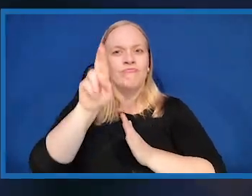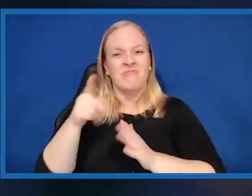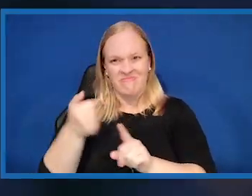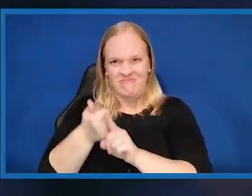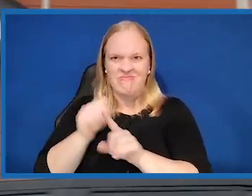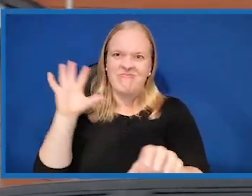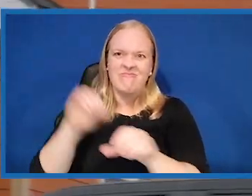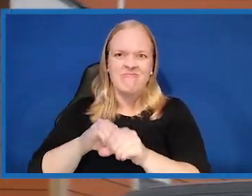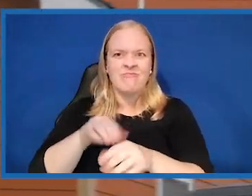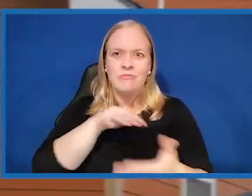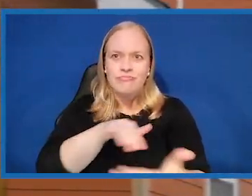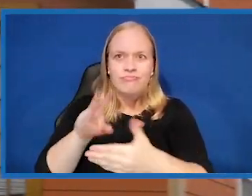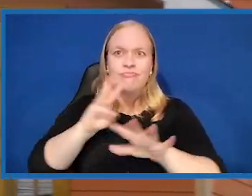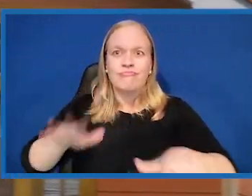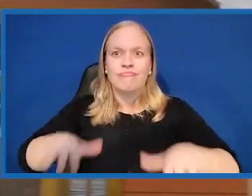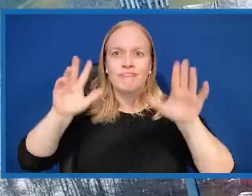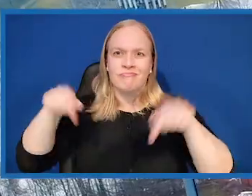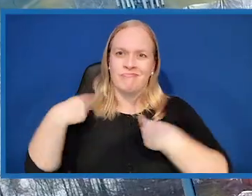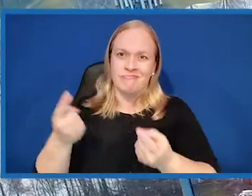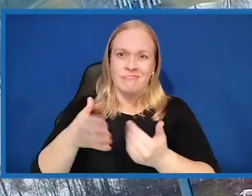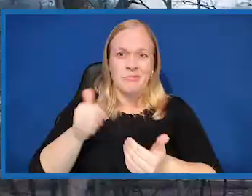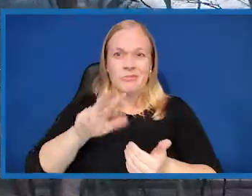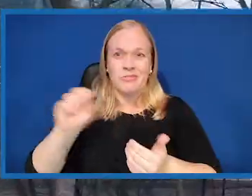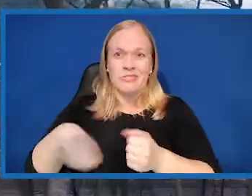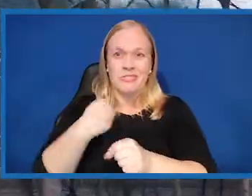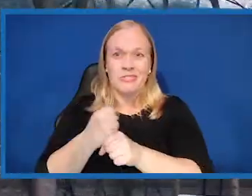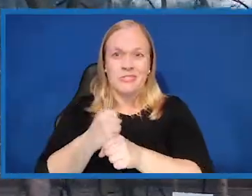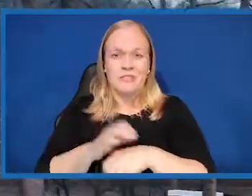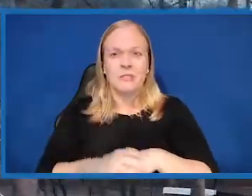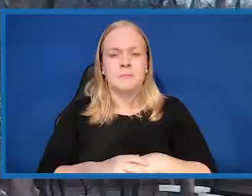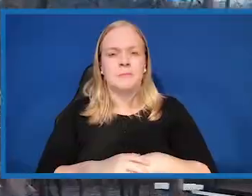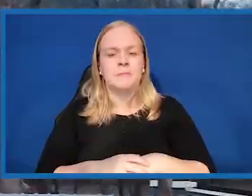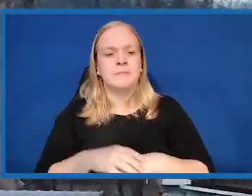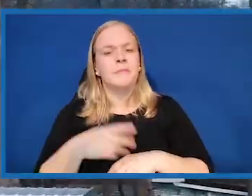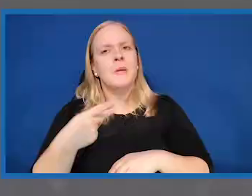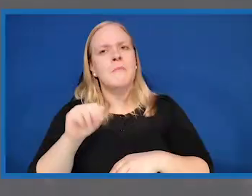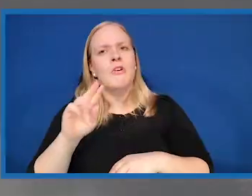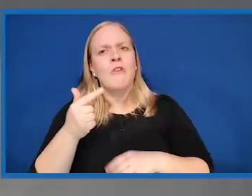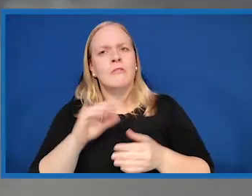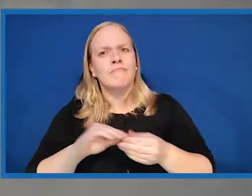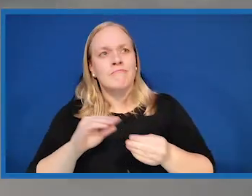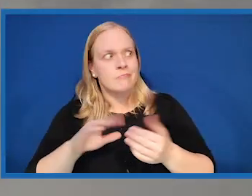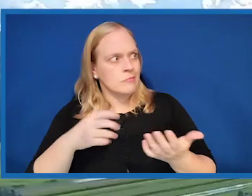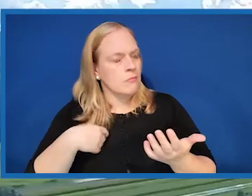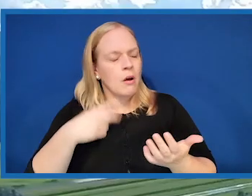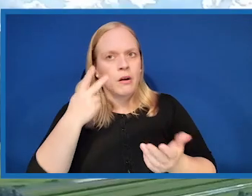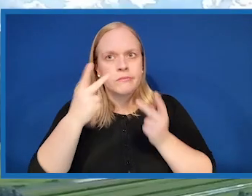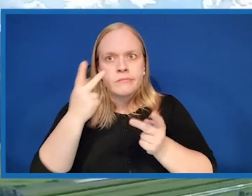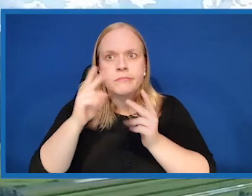I SEE PICTURES OF COASTAL INUNDATION AND FLOODING. WHAT MIGHT HAPPEN IN THE NEXT HUNDRED YEARS